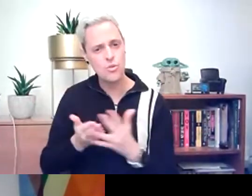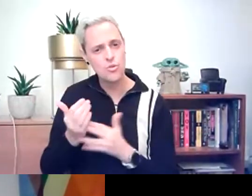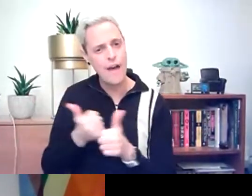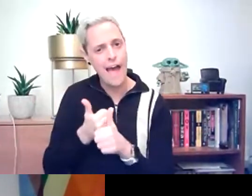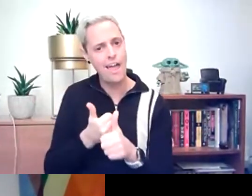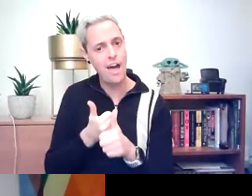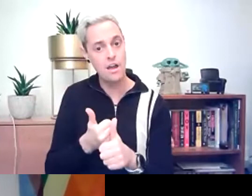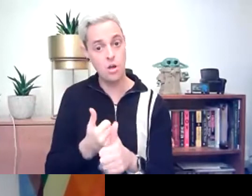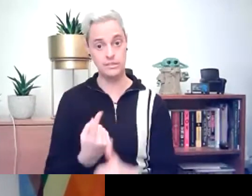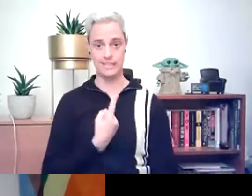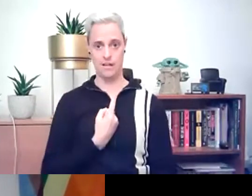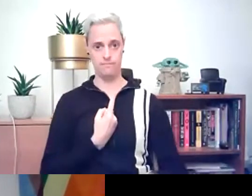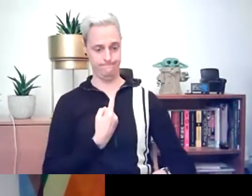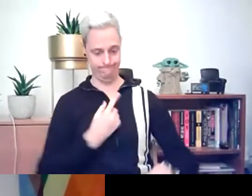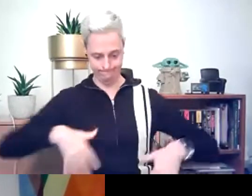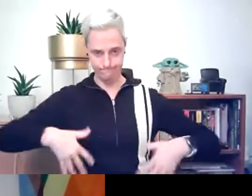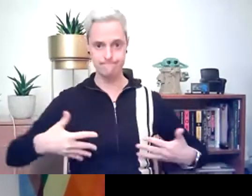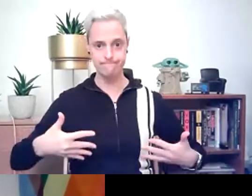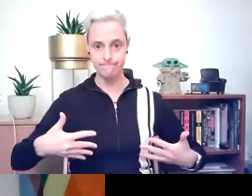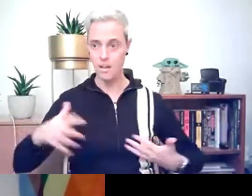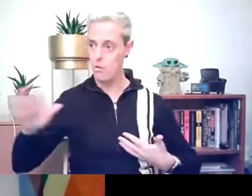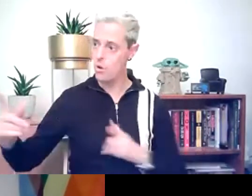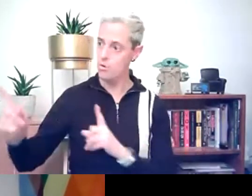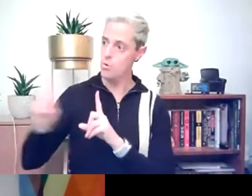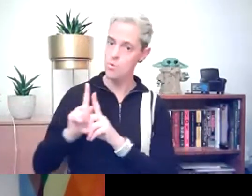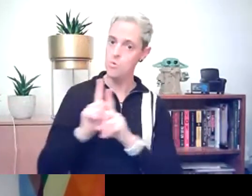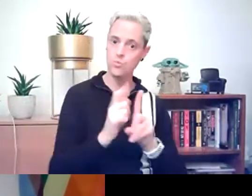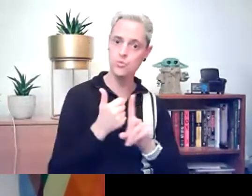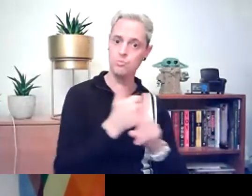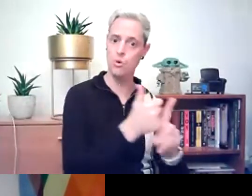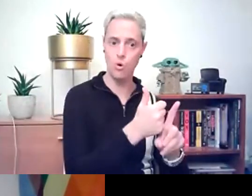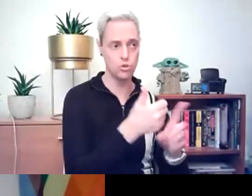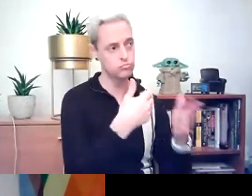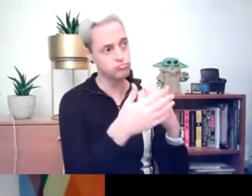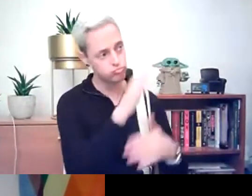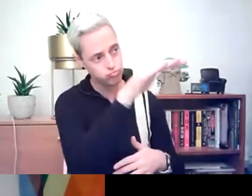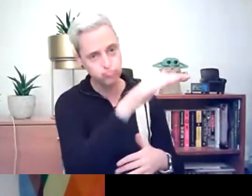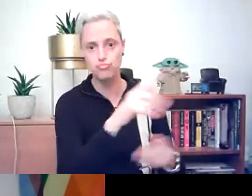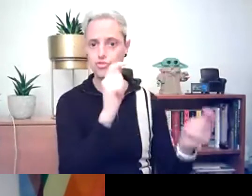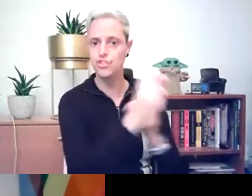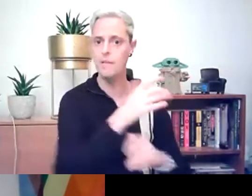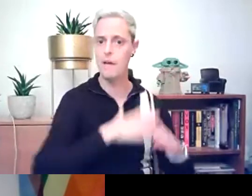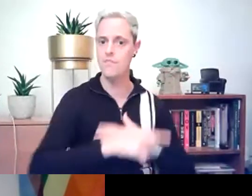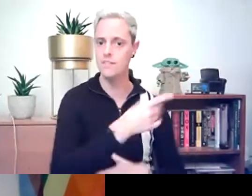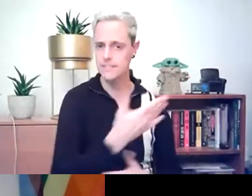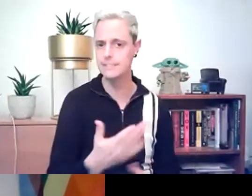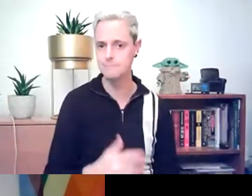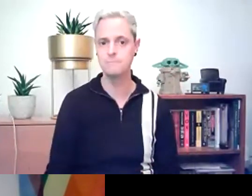how can you get support for just how 18:35:22 it leaves you feeling afterwards through these all important considerations. Absolutely I was going to sort of think then